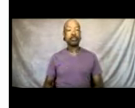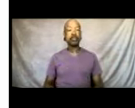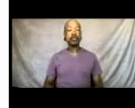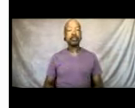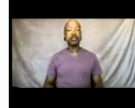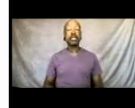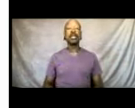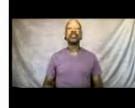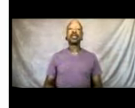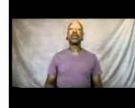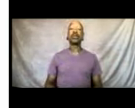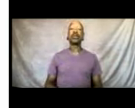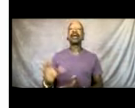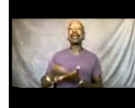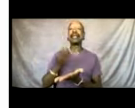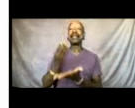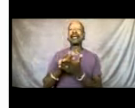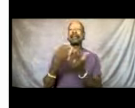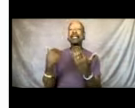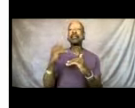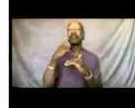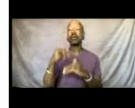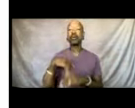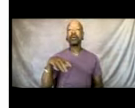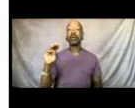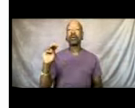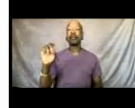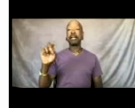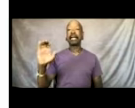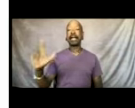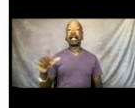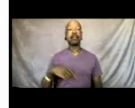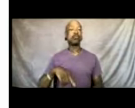counts as an asset that remains the same. The income